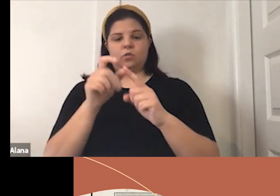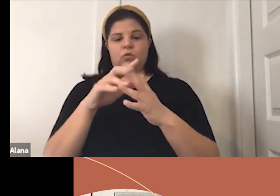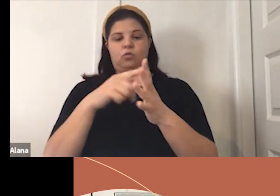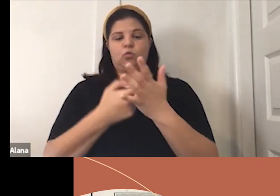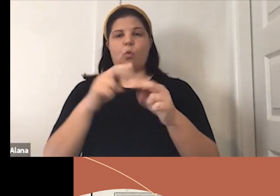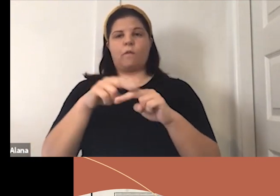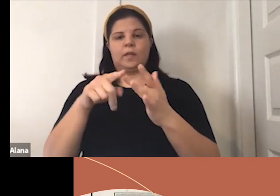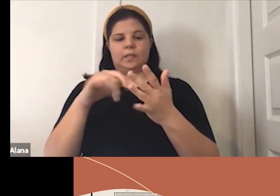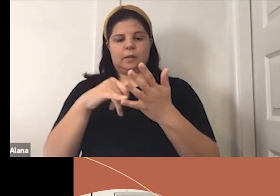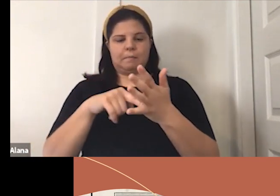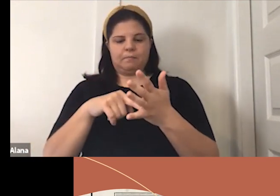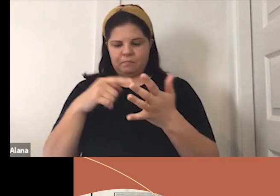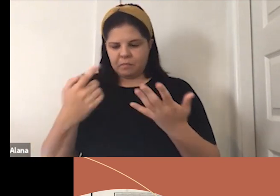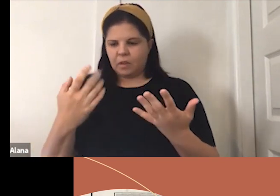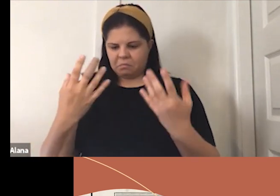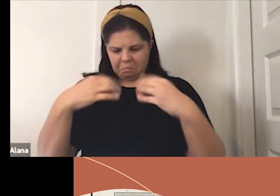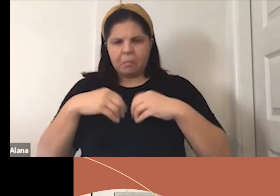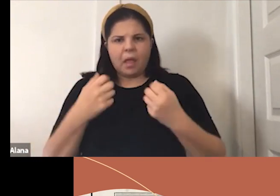disable me.